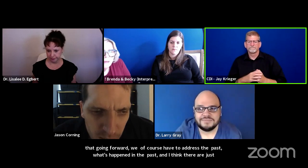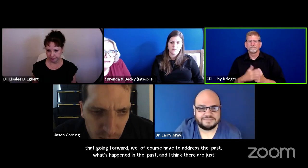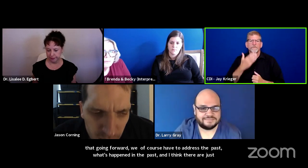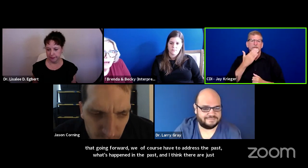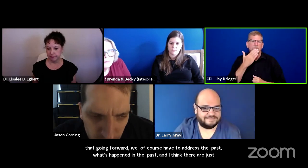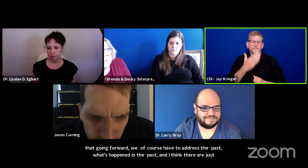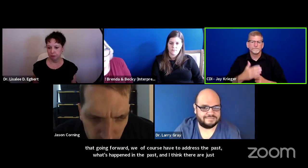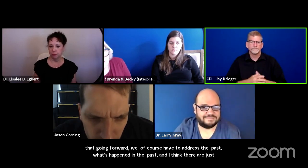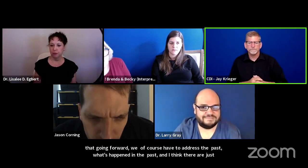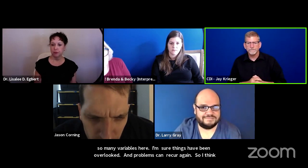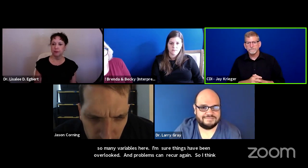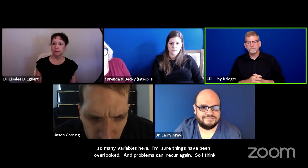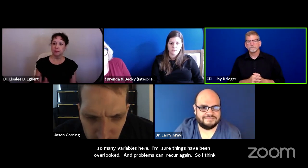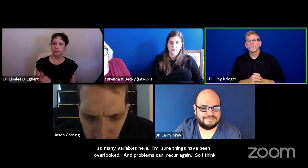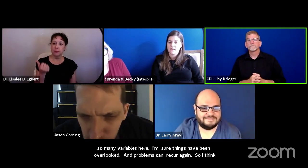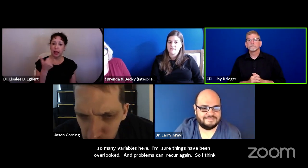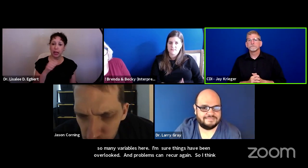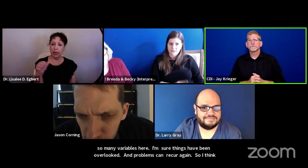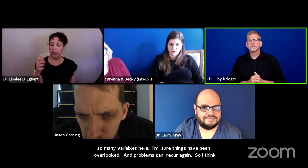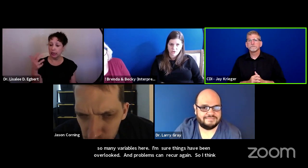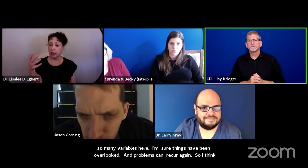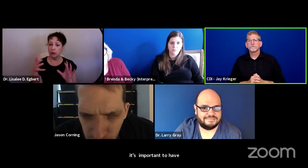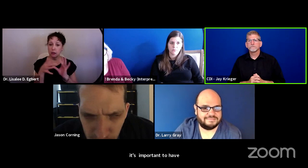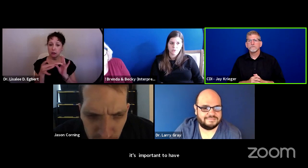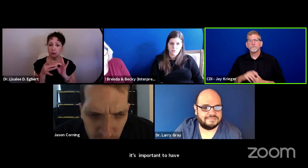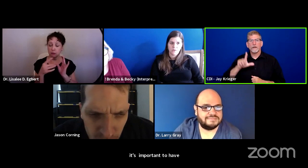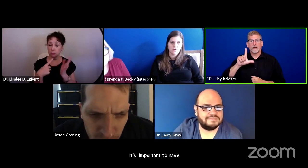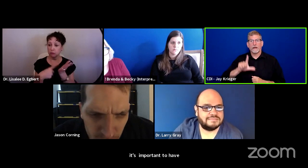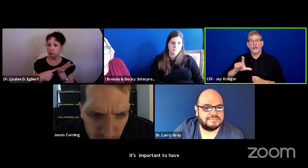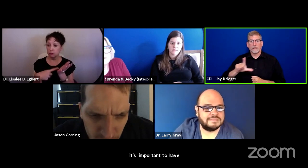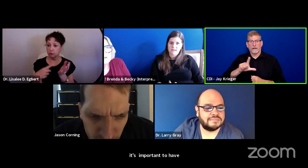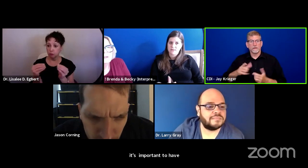Like perhaps the investigation, inspector general be involved.